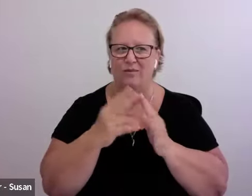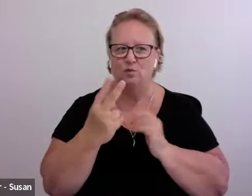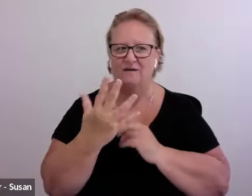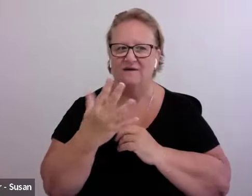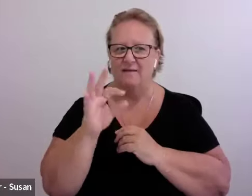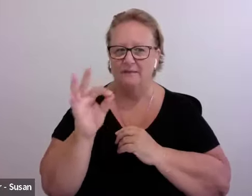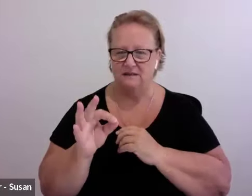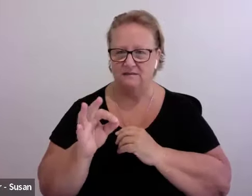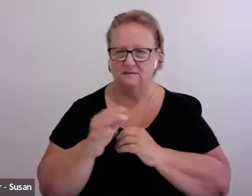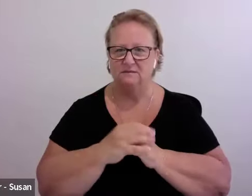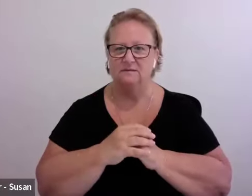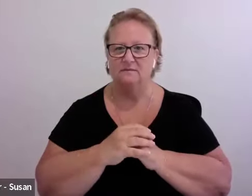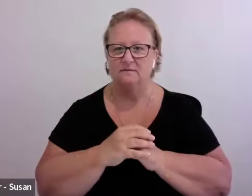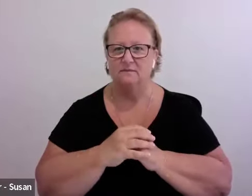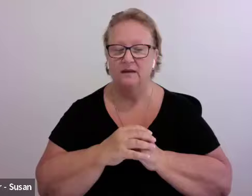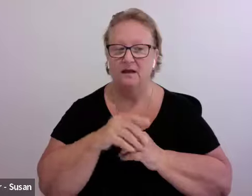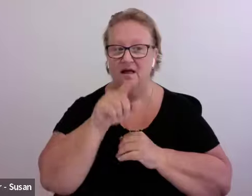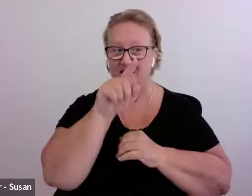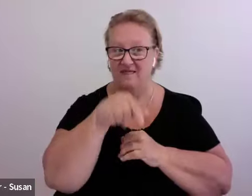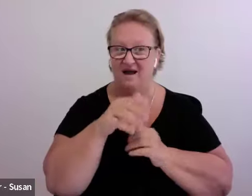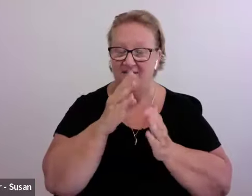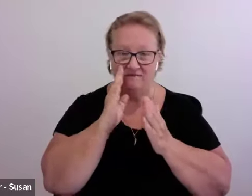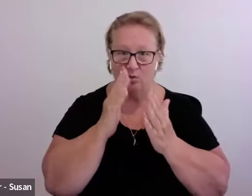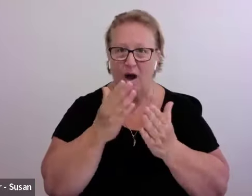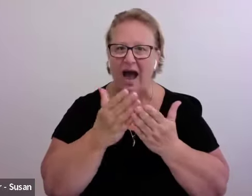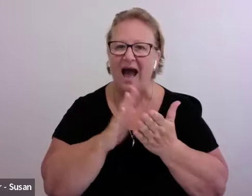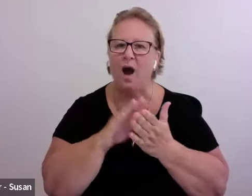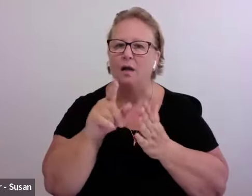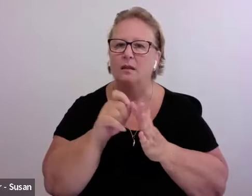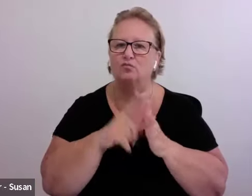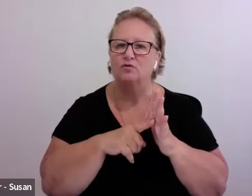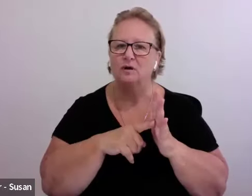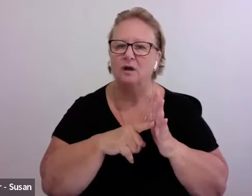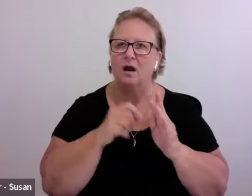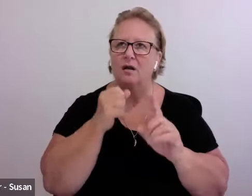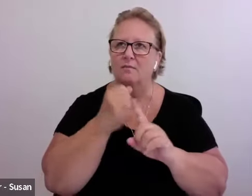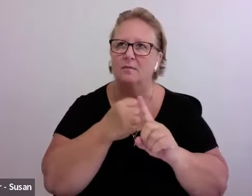looking at leadership and inclusion of people with a